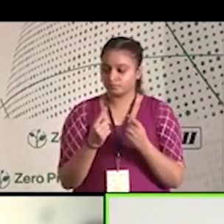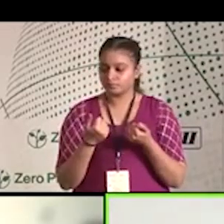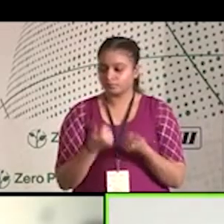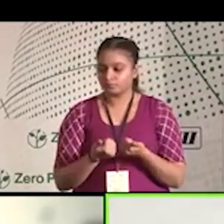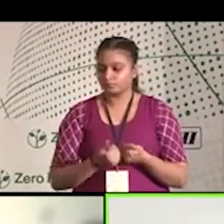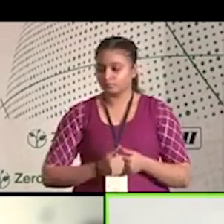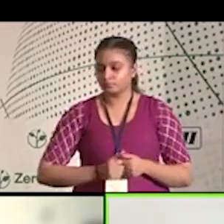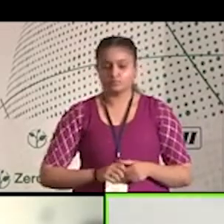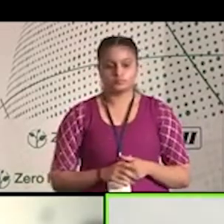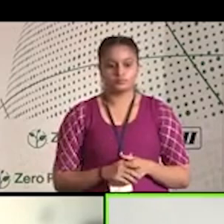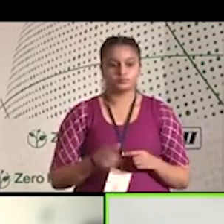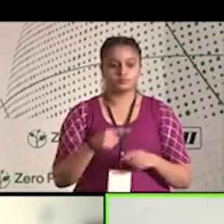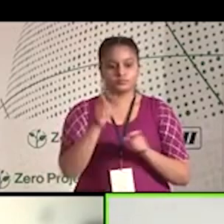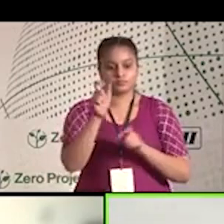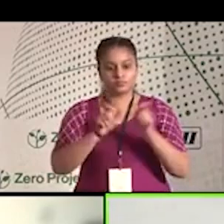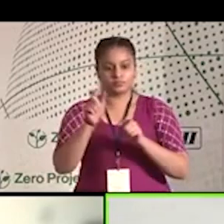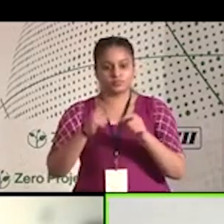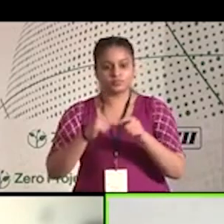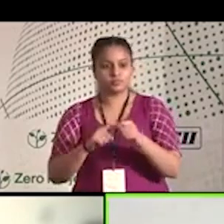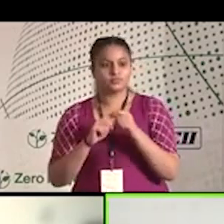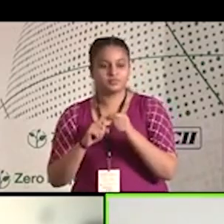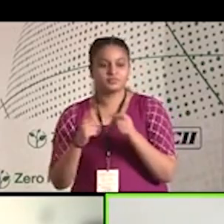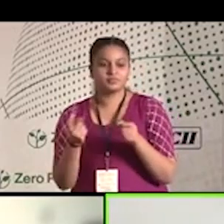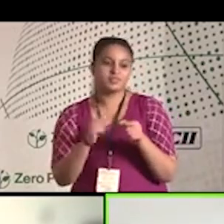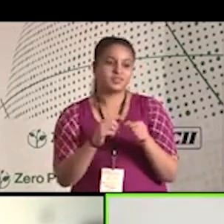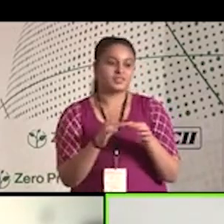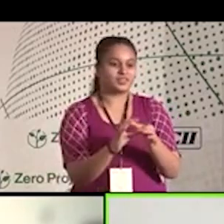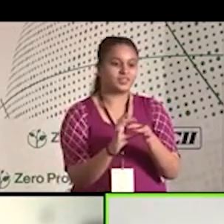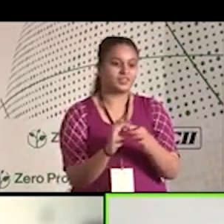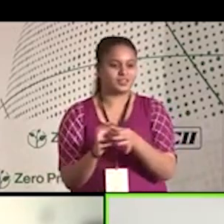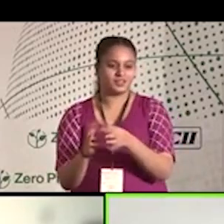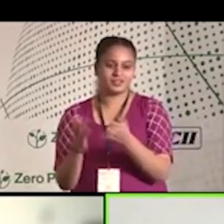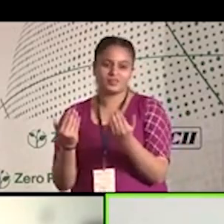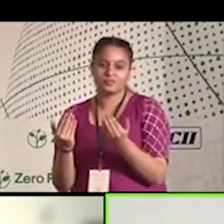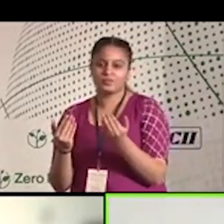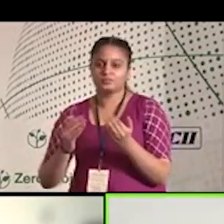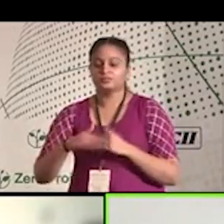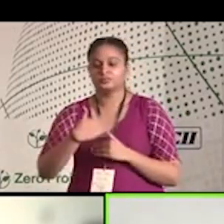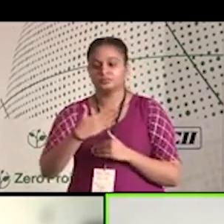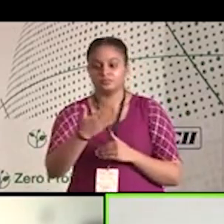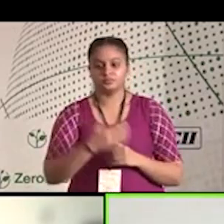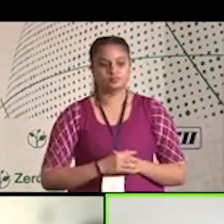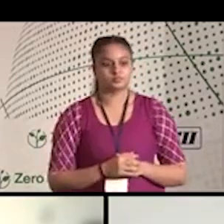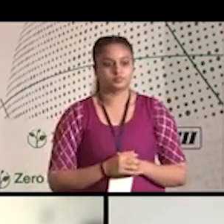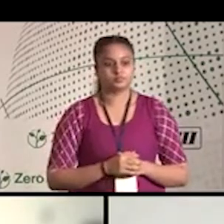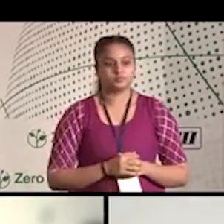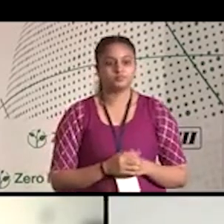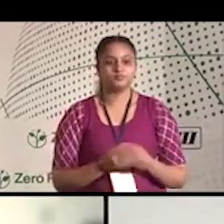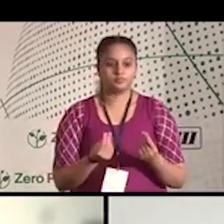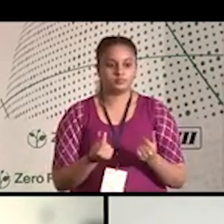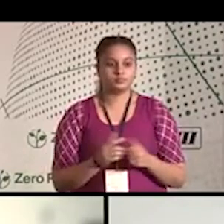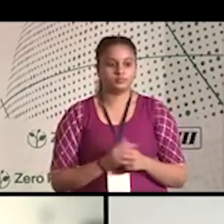People can always catch up with you guys who are there in person during the breakout time. So that's going to be good enough to wrap this up.